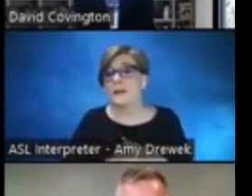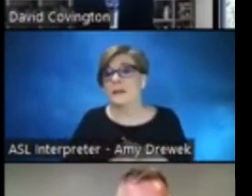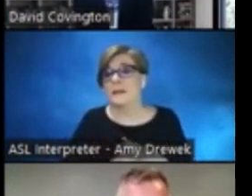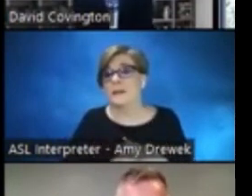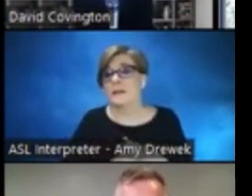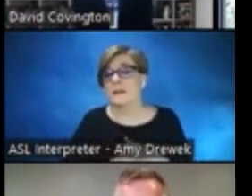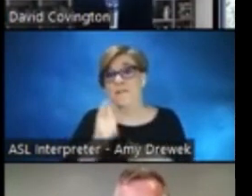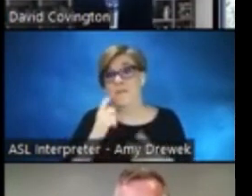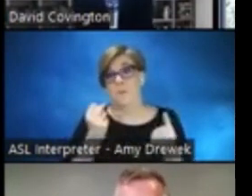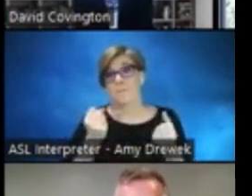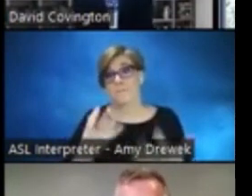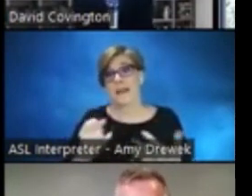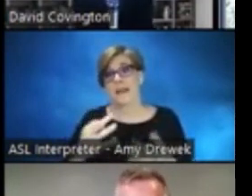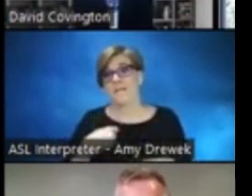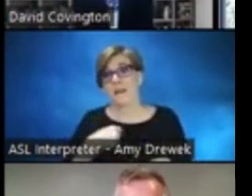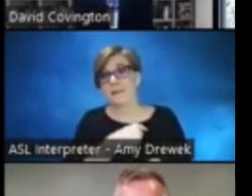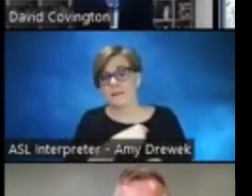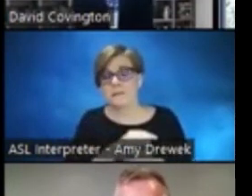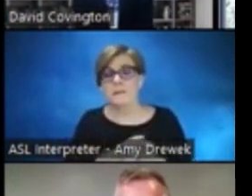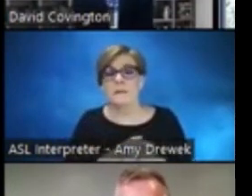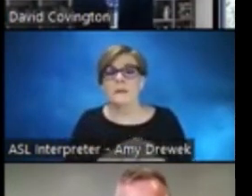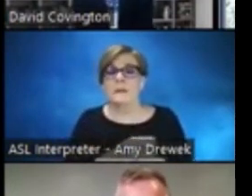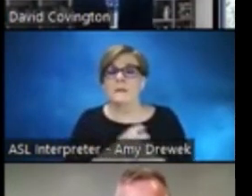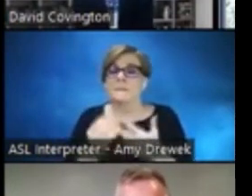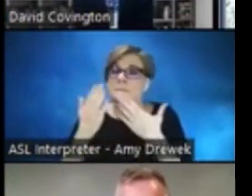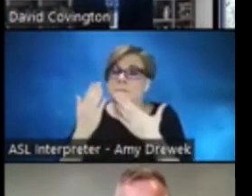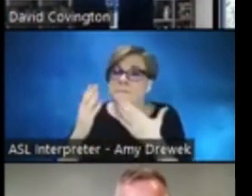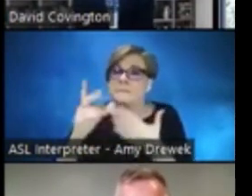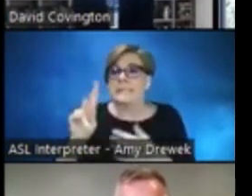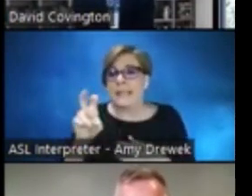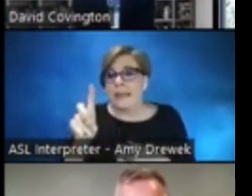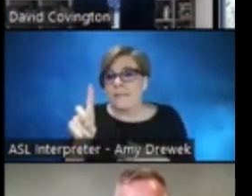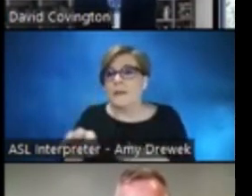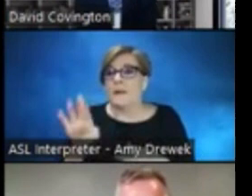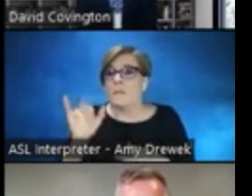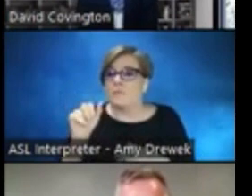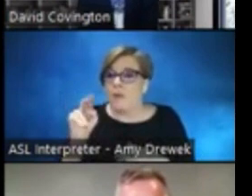I APPRECIATE EVERYTHING THAT DAVID AND BRIAN AND OTHERS HAVE DONE